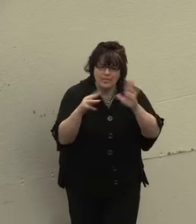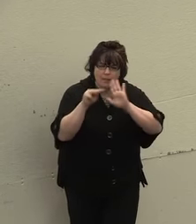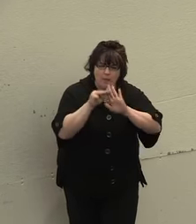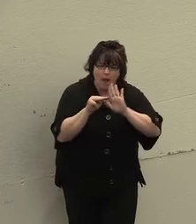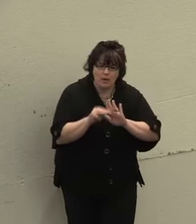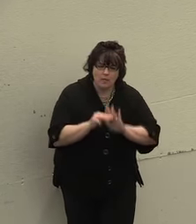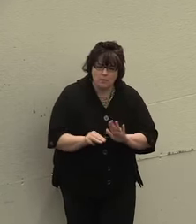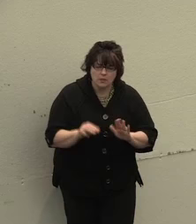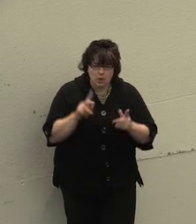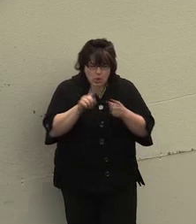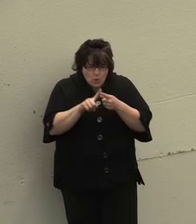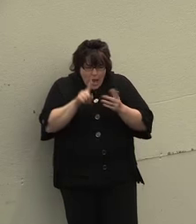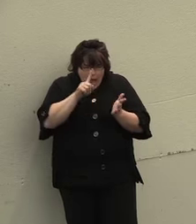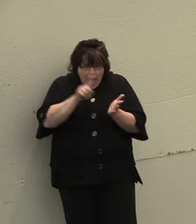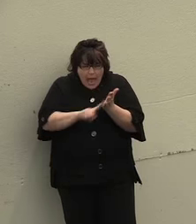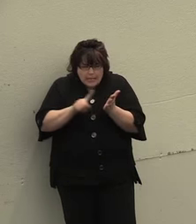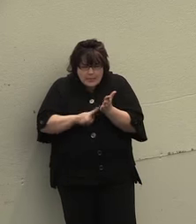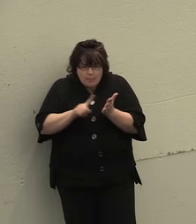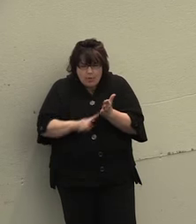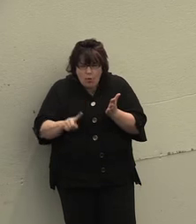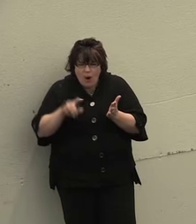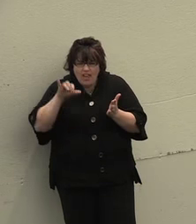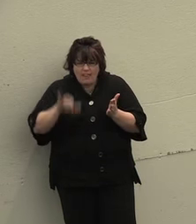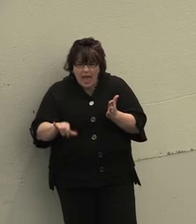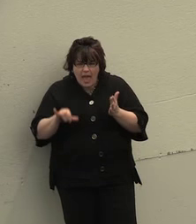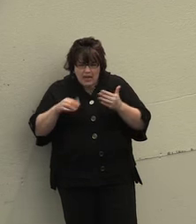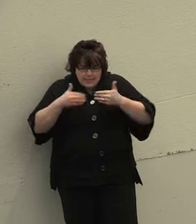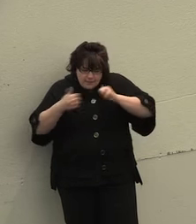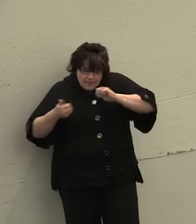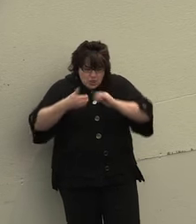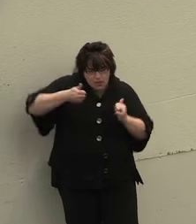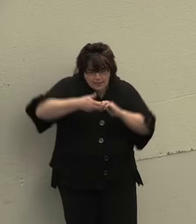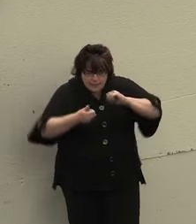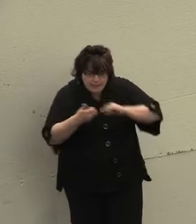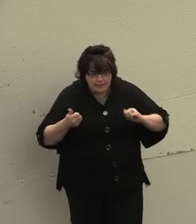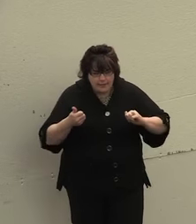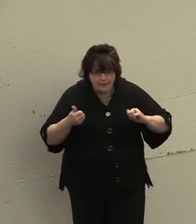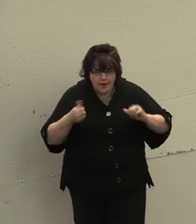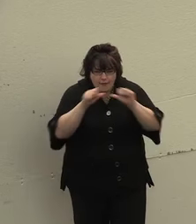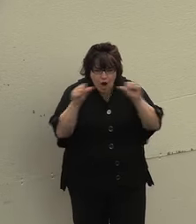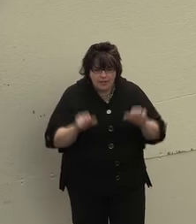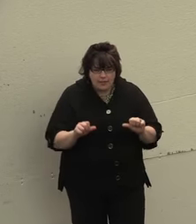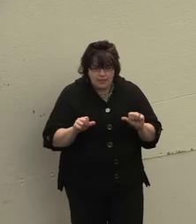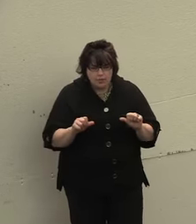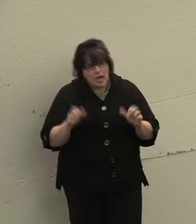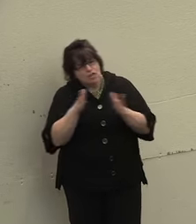to explore the uncertainty and richness in architecture. So generally speaking, how many models